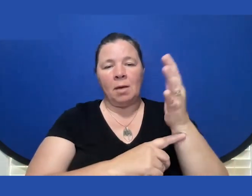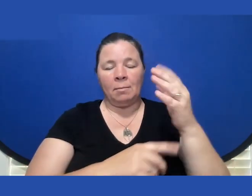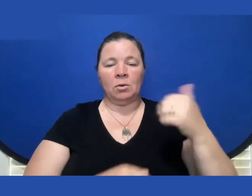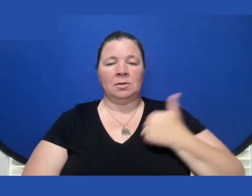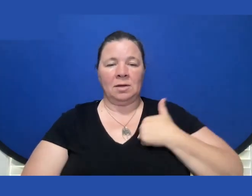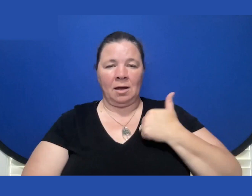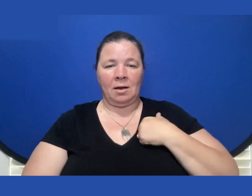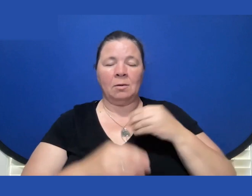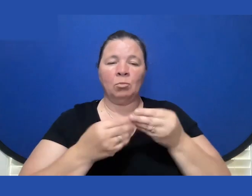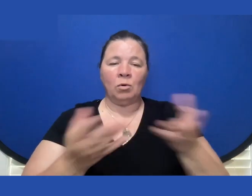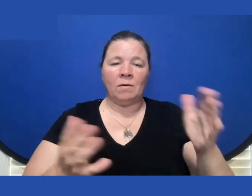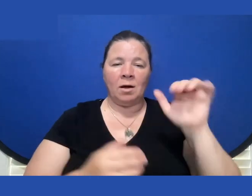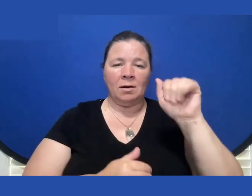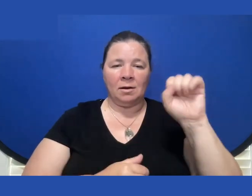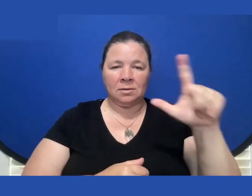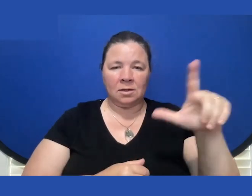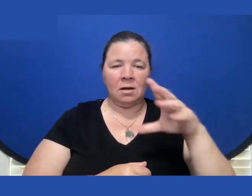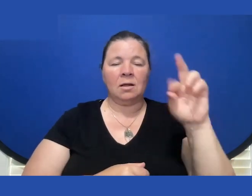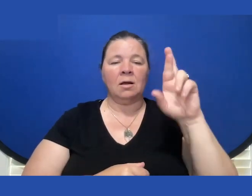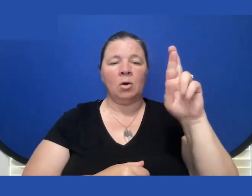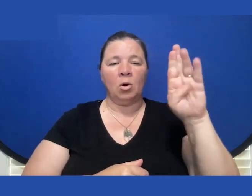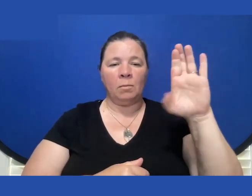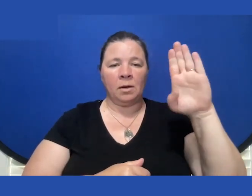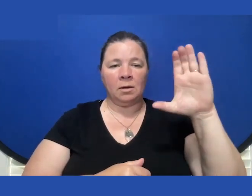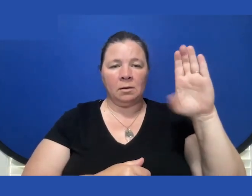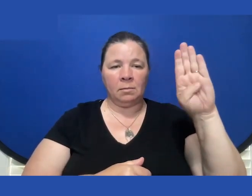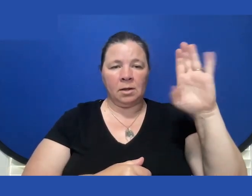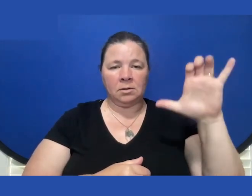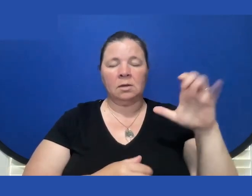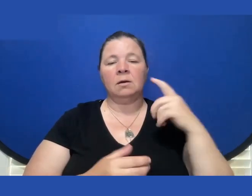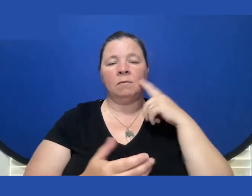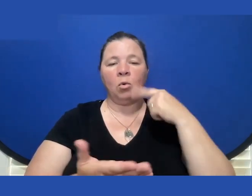and last but not least, Connor, for being here. Have a good day, everyone.